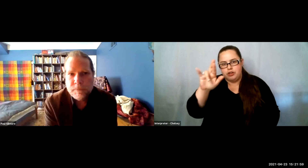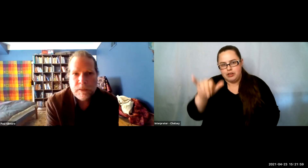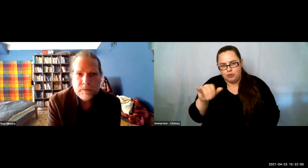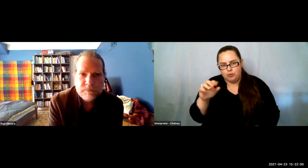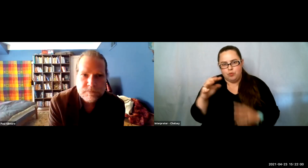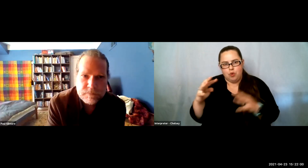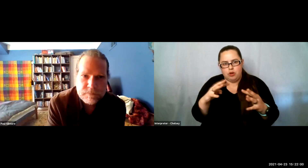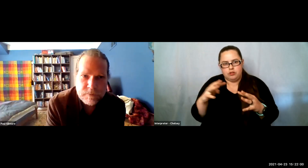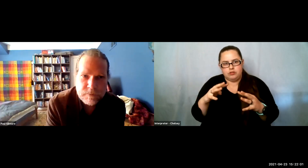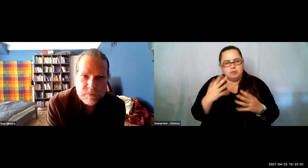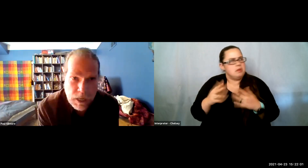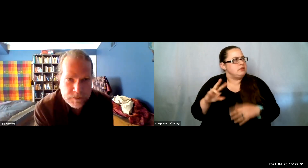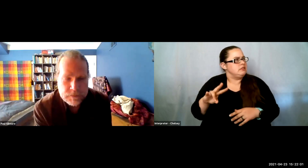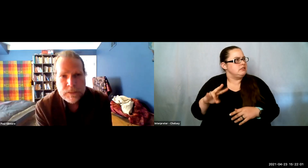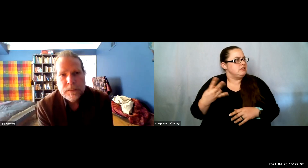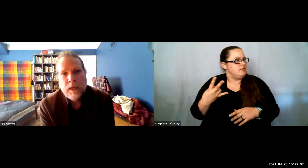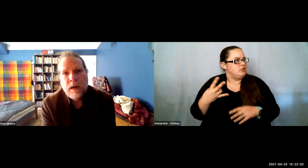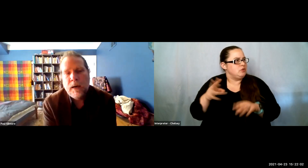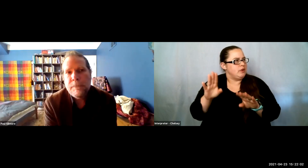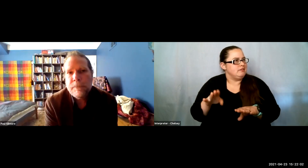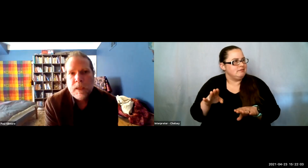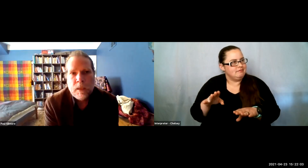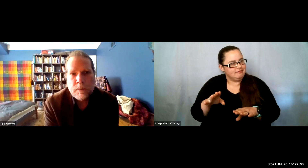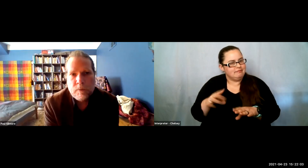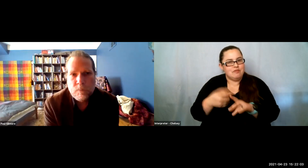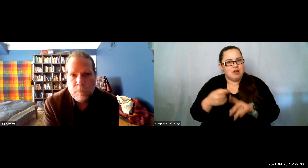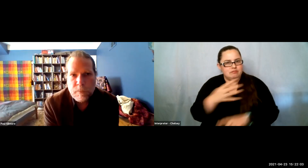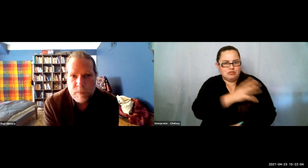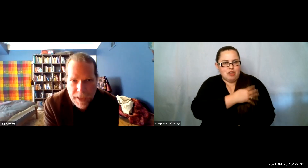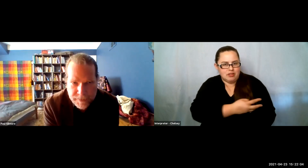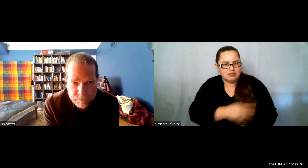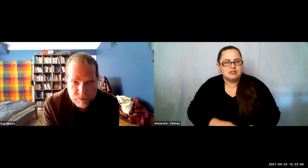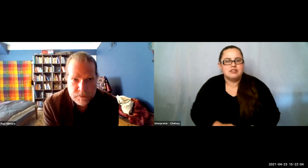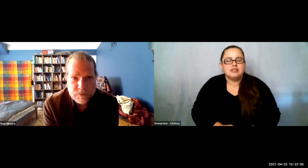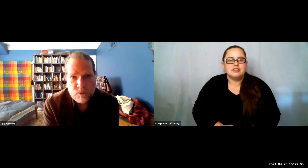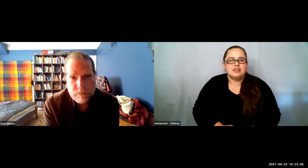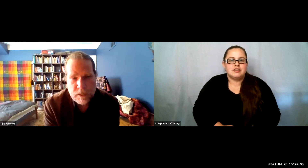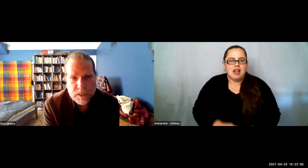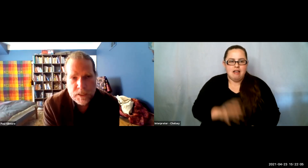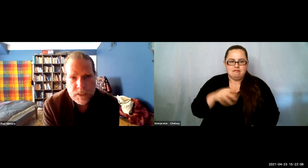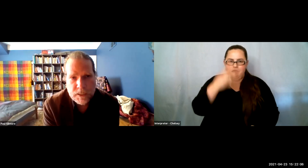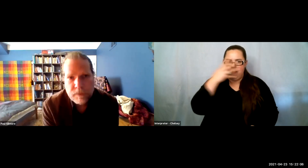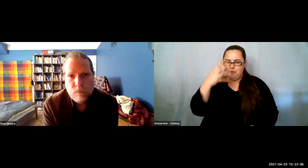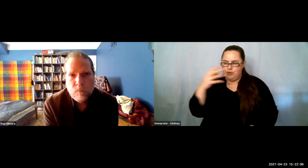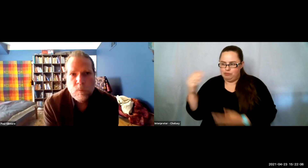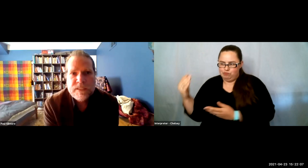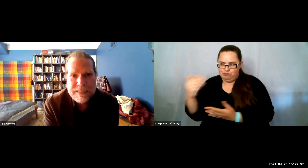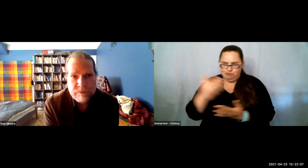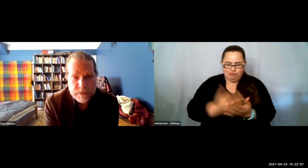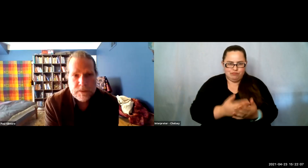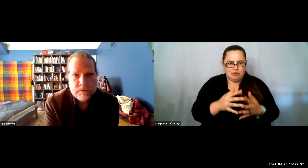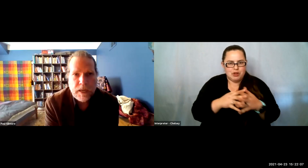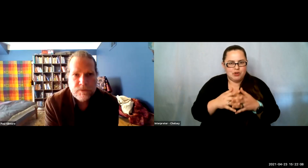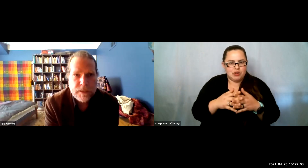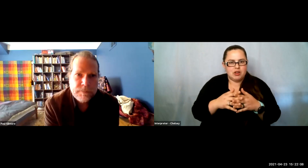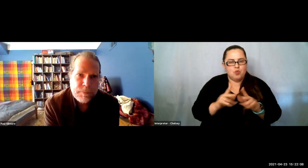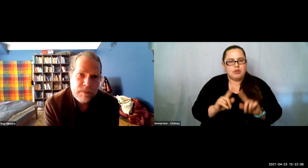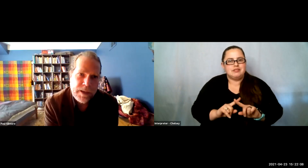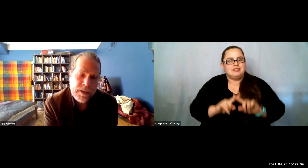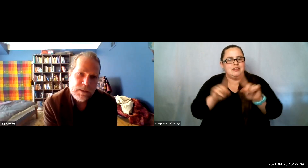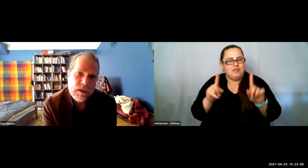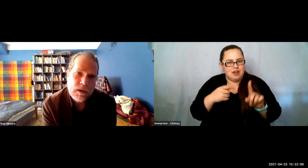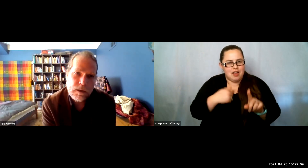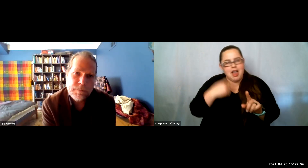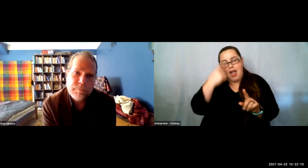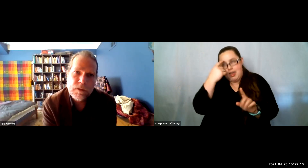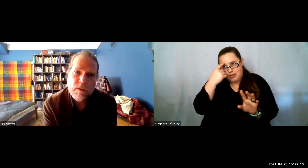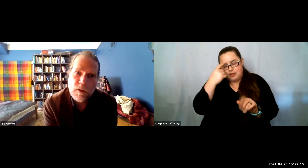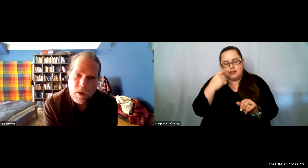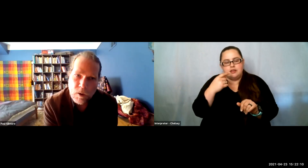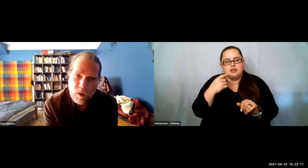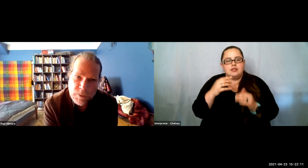you know, from Scotland. That immigrant to America was different, I think, than almost